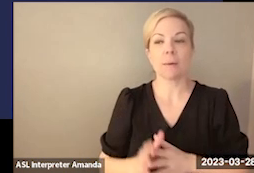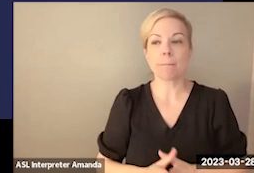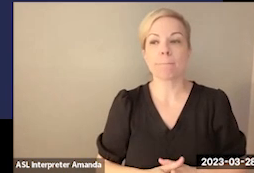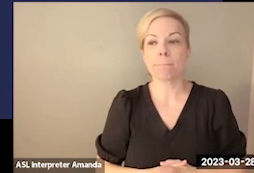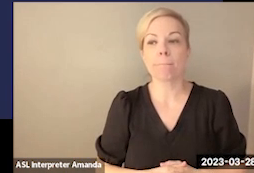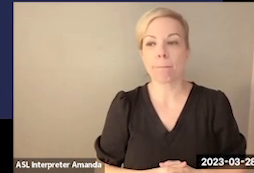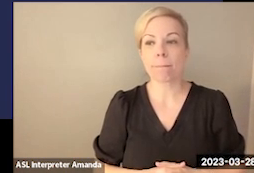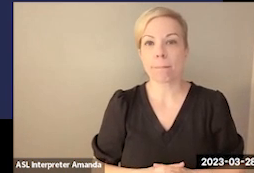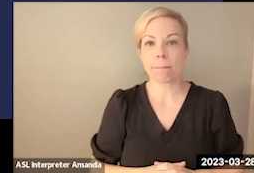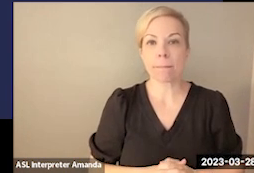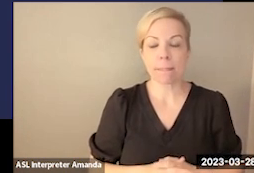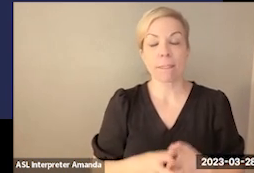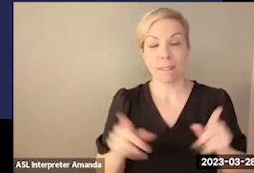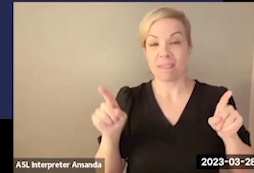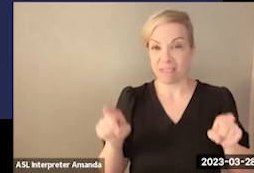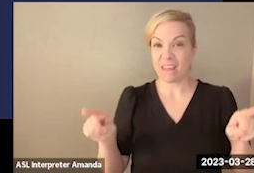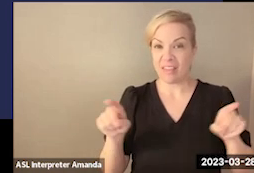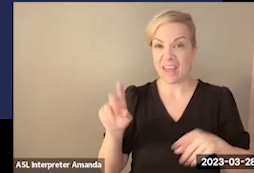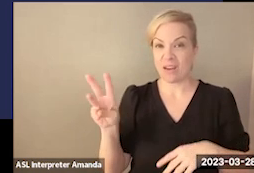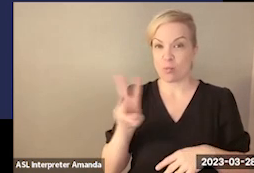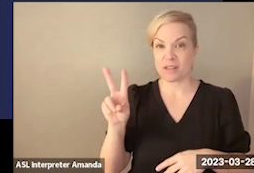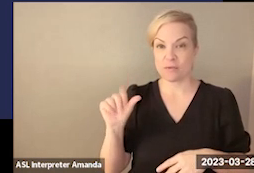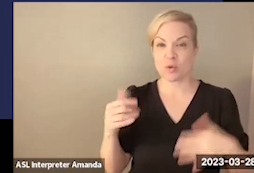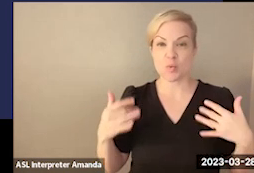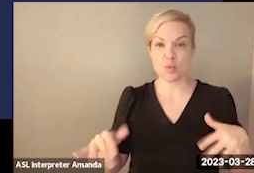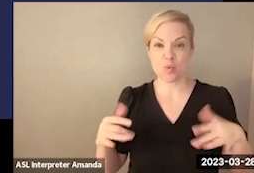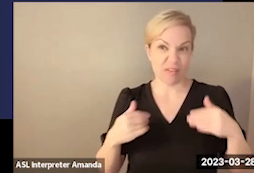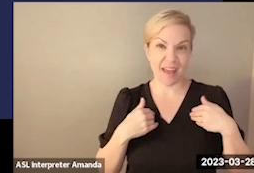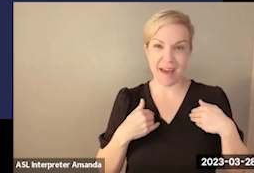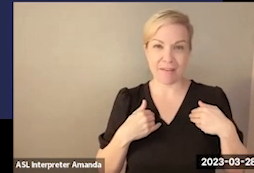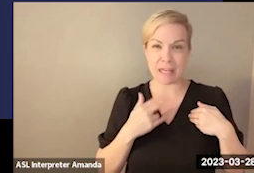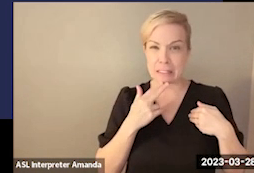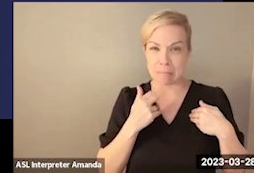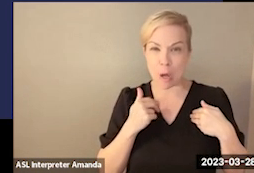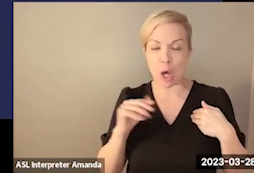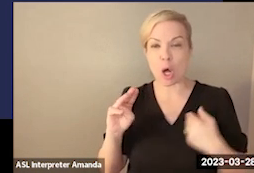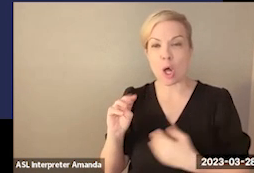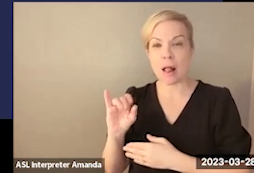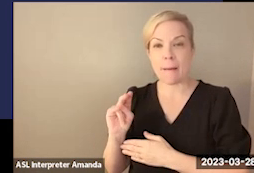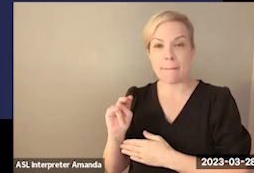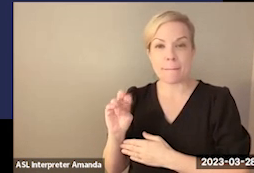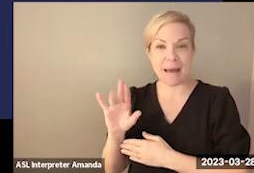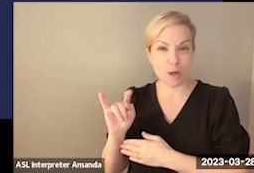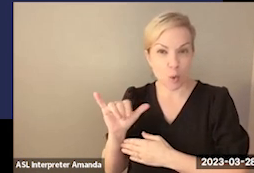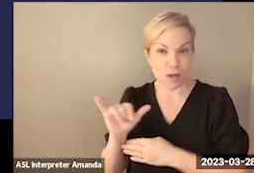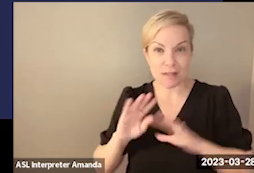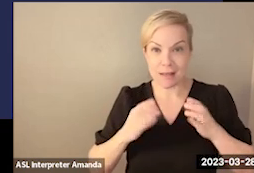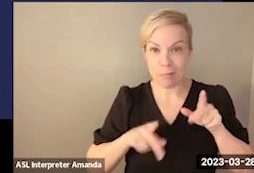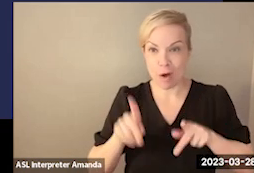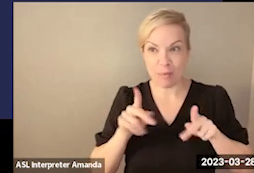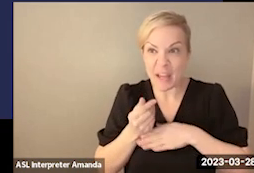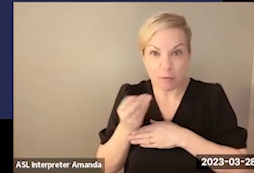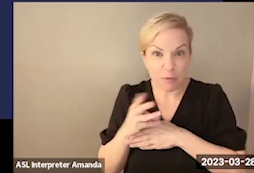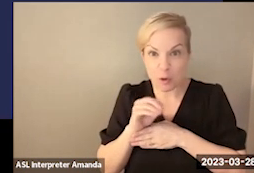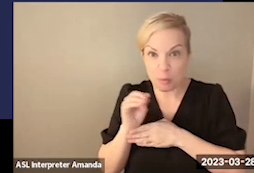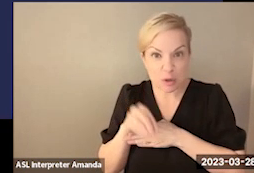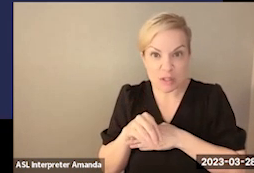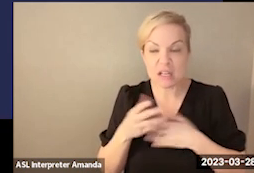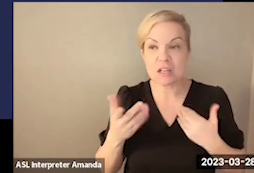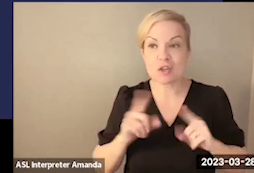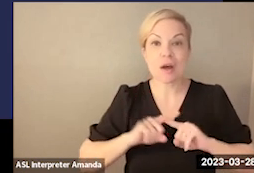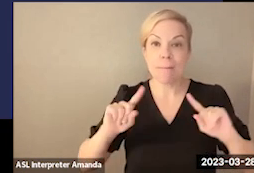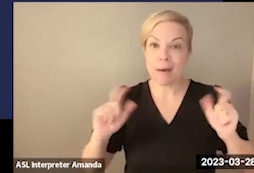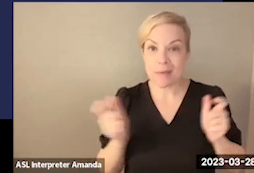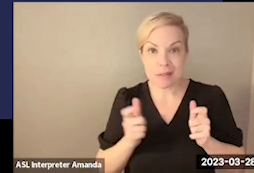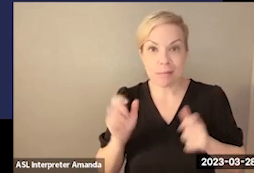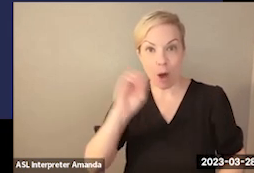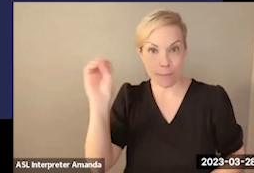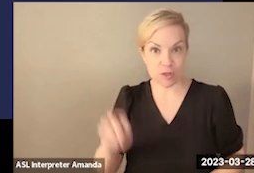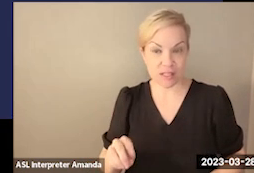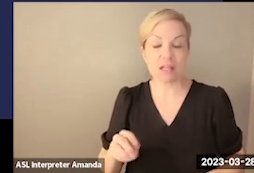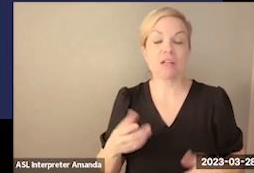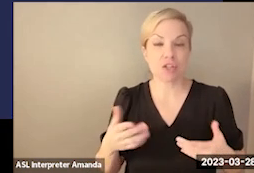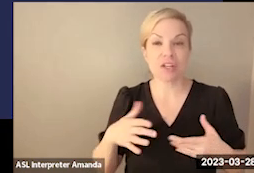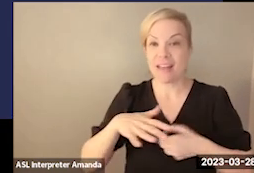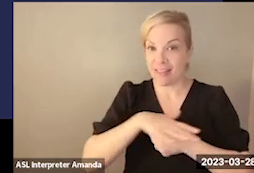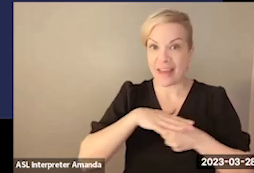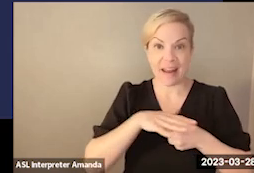Debbie Stine, Science & Technology Policy Academy: they definitely they have actually very, very small minority population. The State, like just a few percentages. But the the small percentage I have is in an area that is unfortunately very